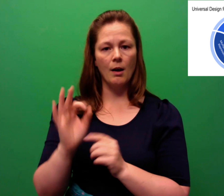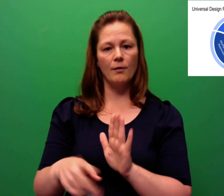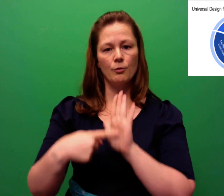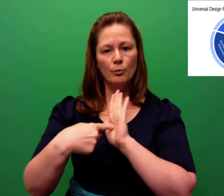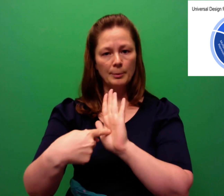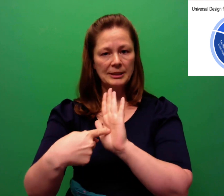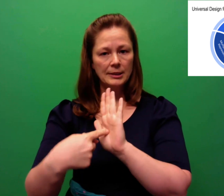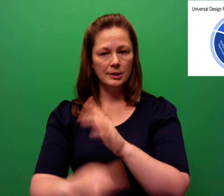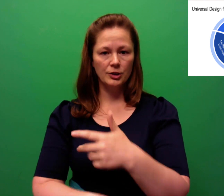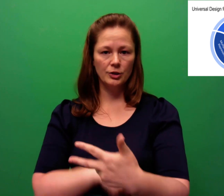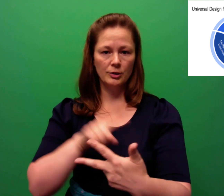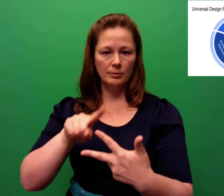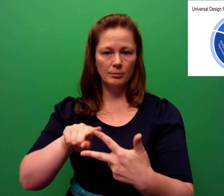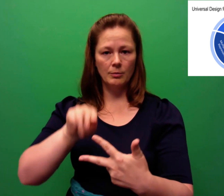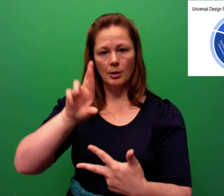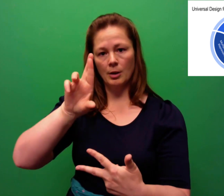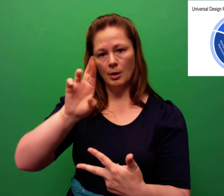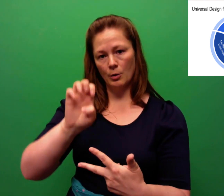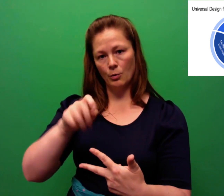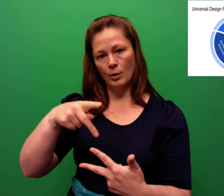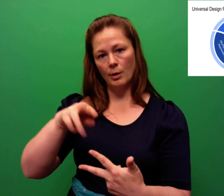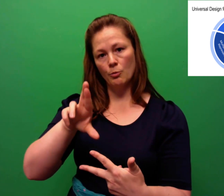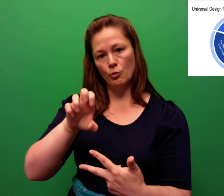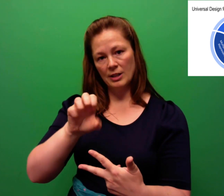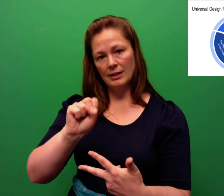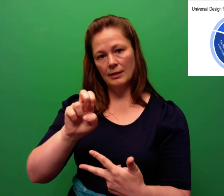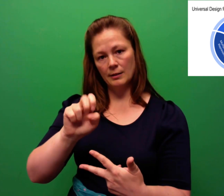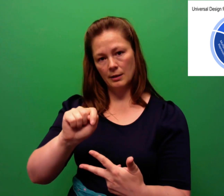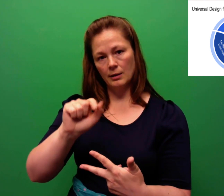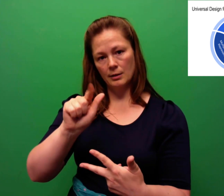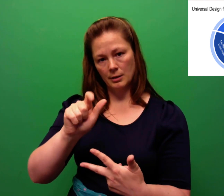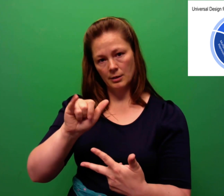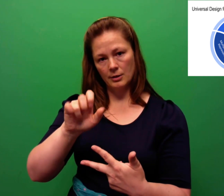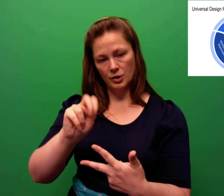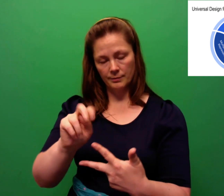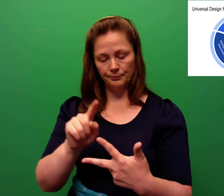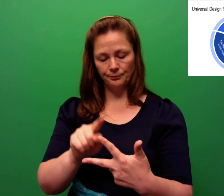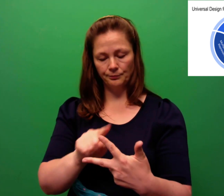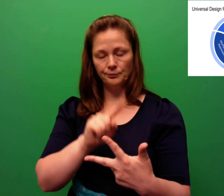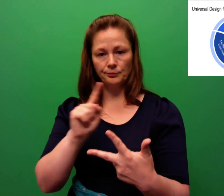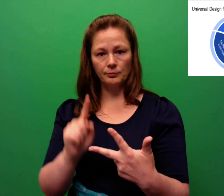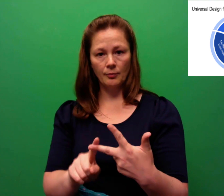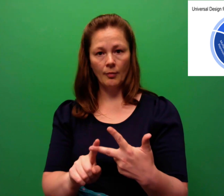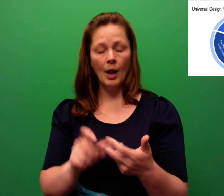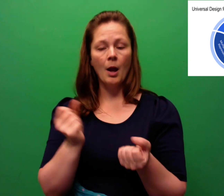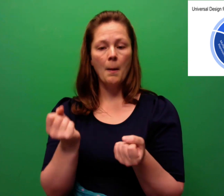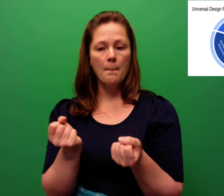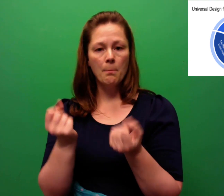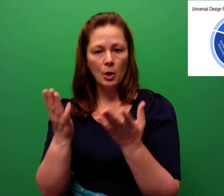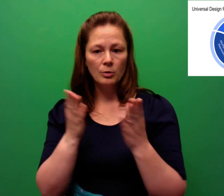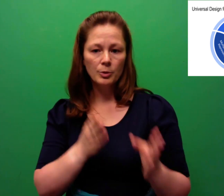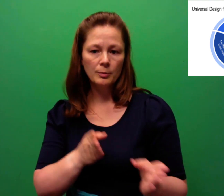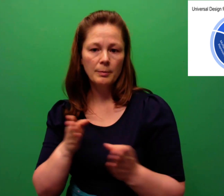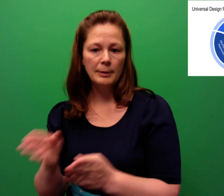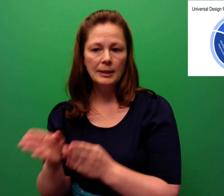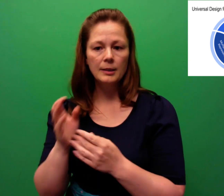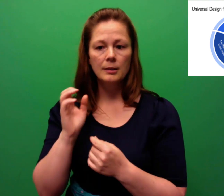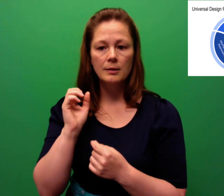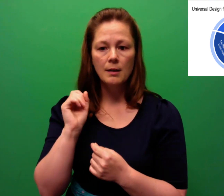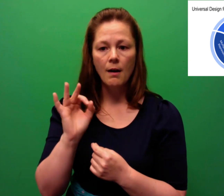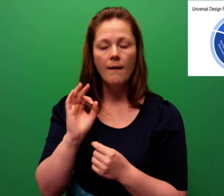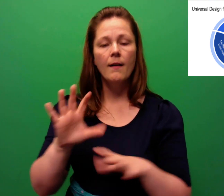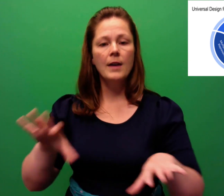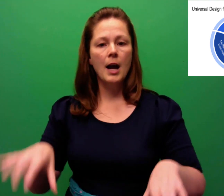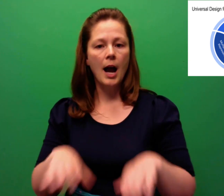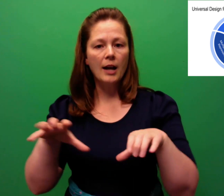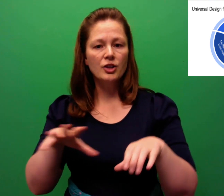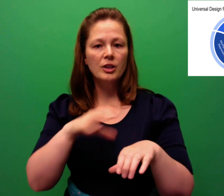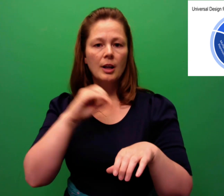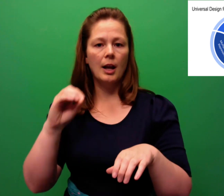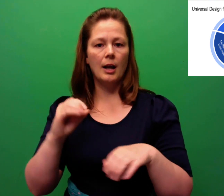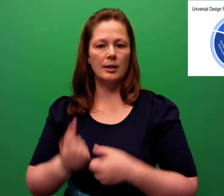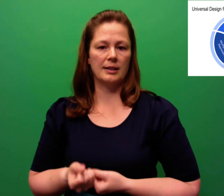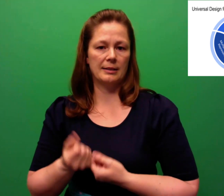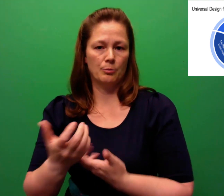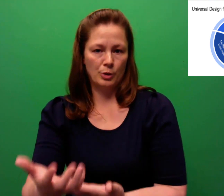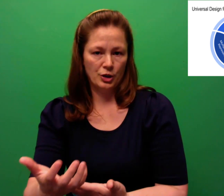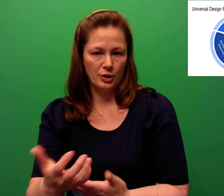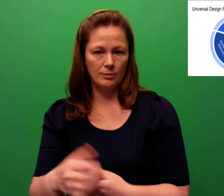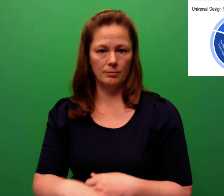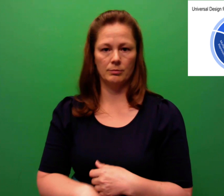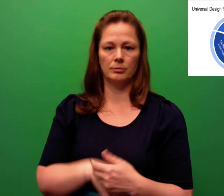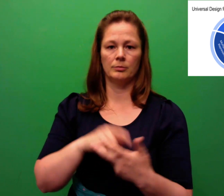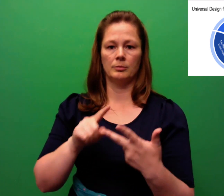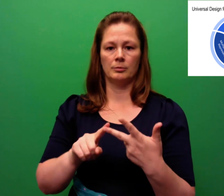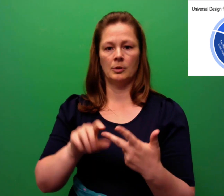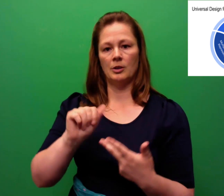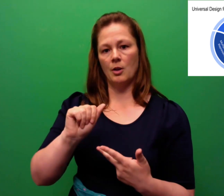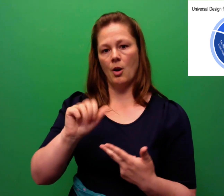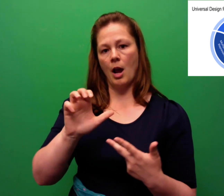multiple means of representation, and multiple means of action and expression